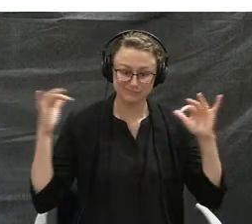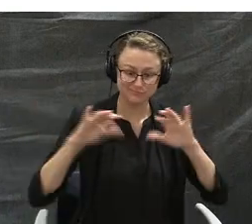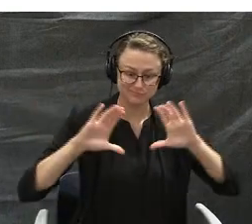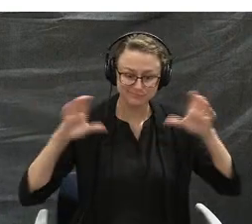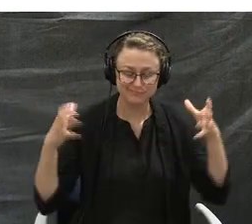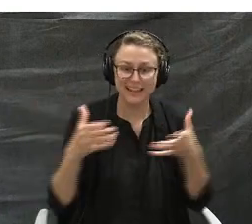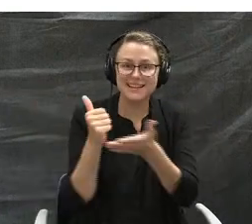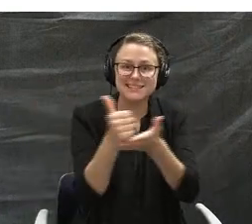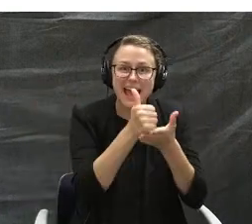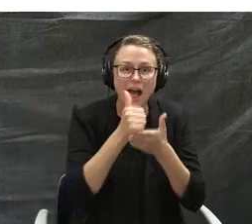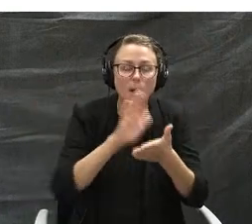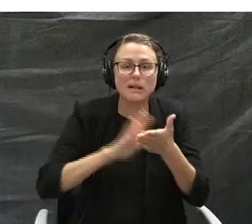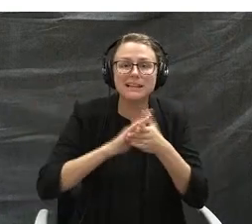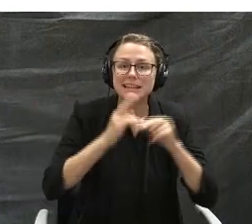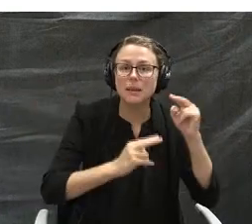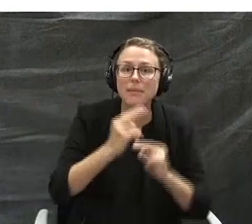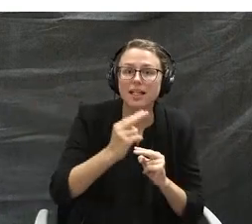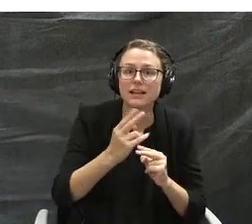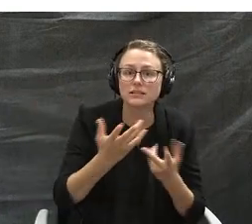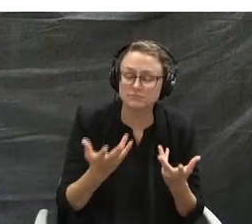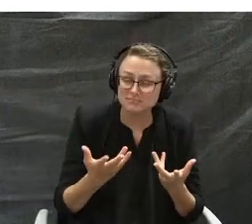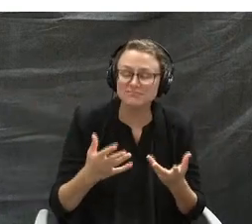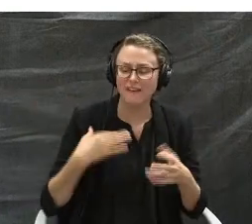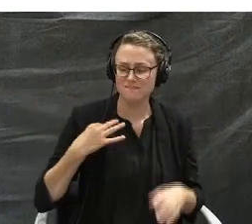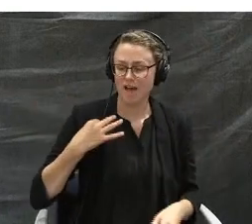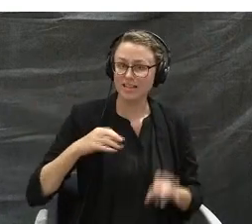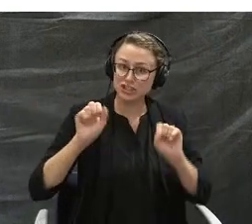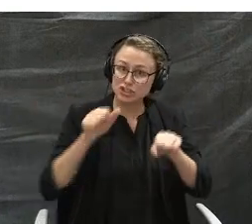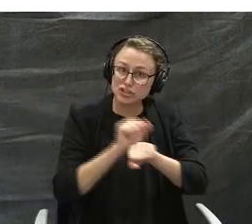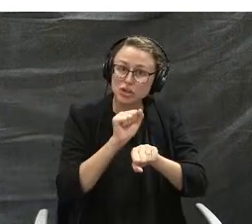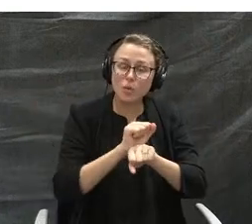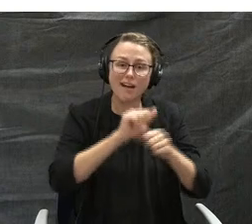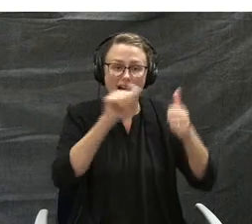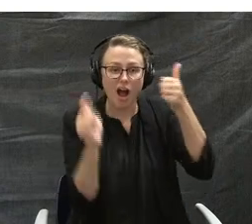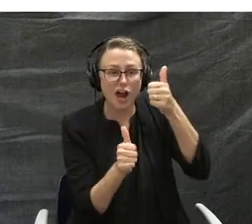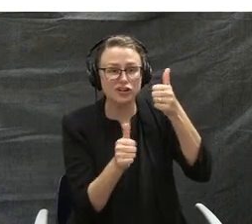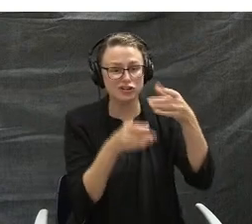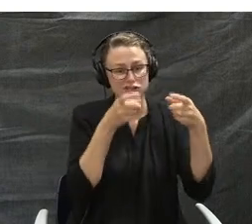cleaning crews. Volunteers could work under the direction of the districts. Existing employees.